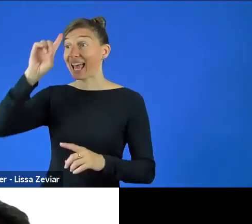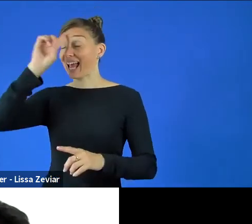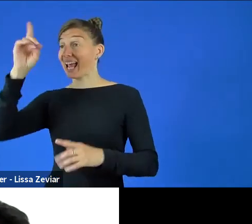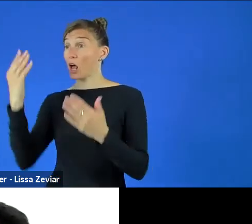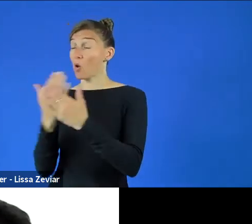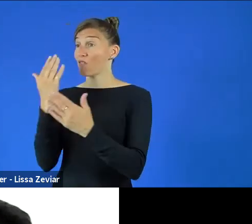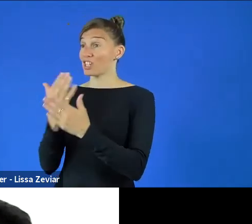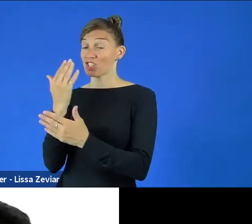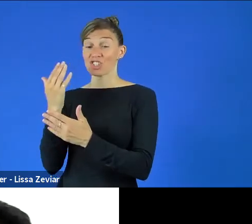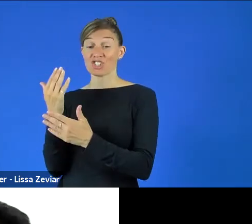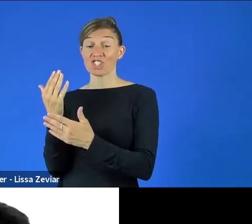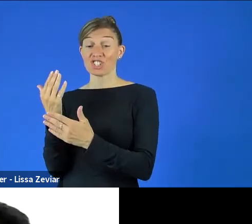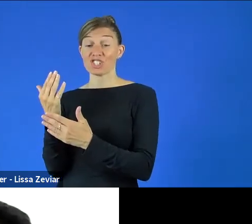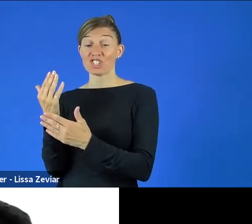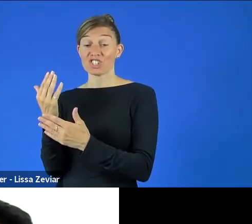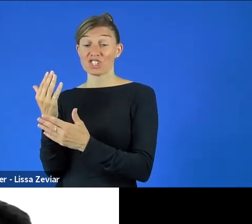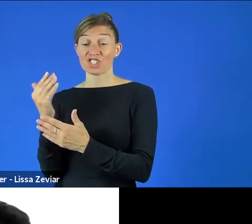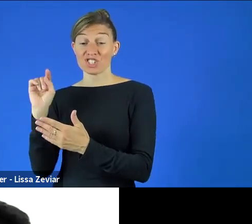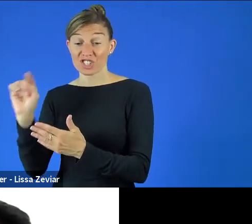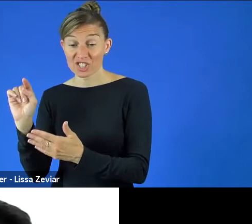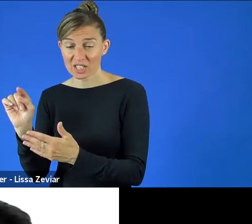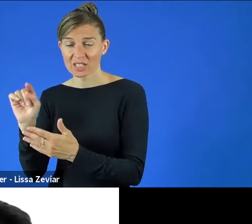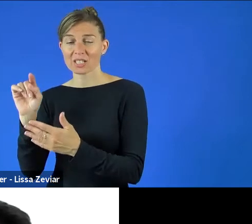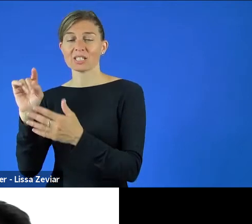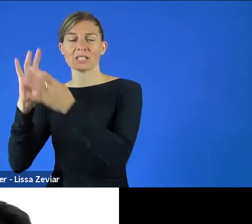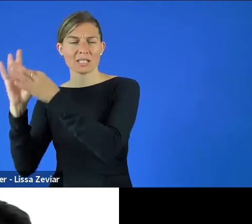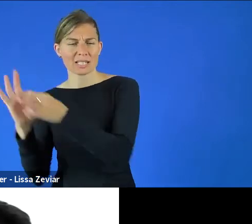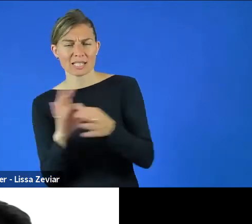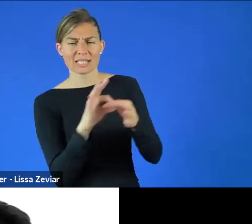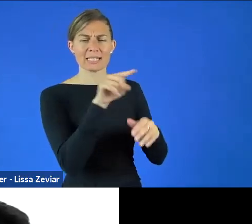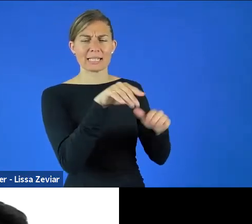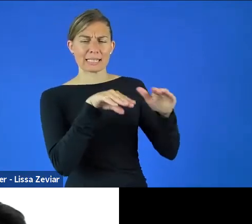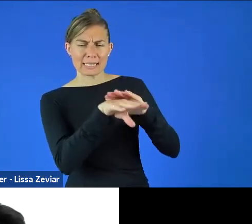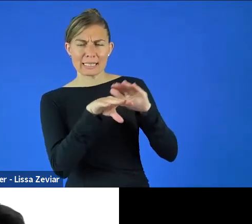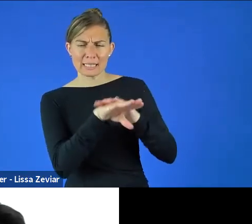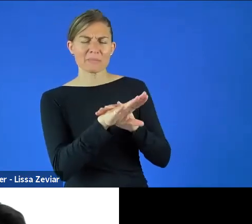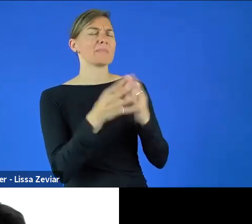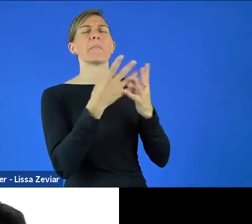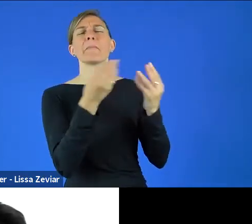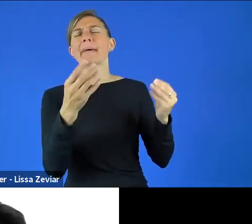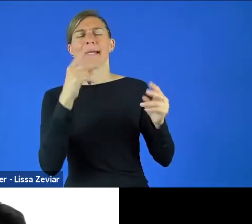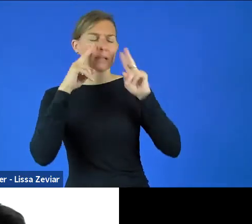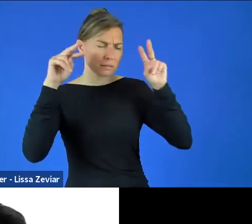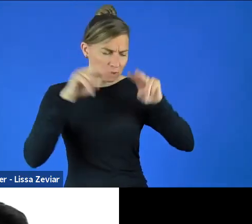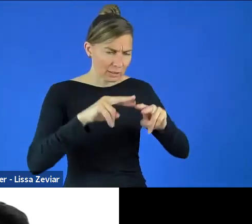of the built environment on standardisation. We often look at the question from the other side,